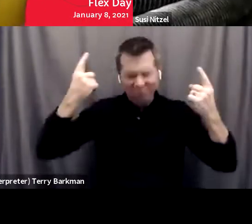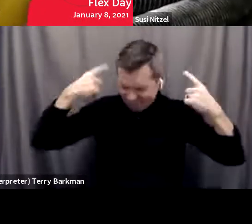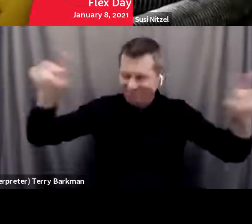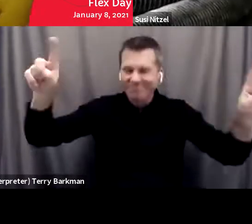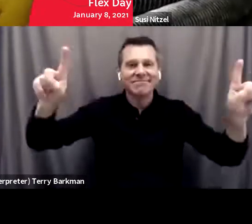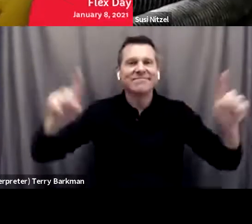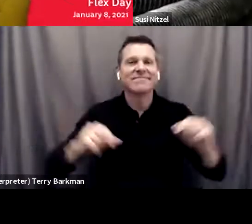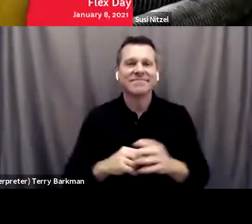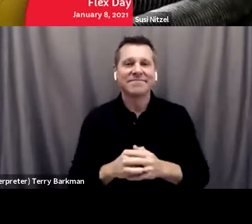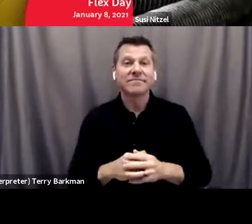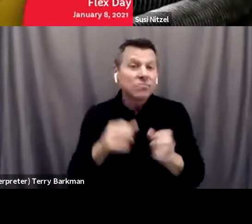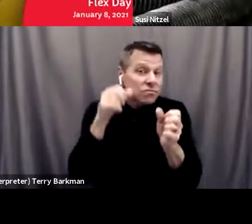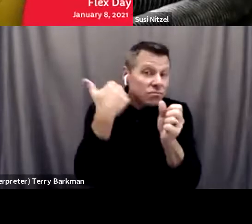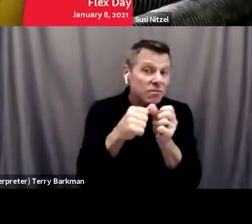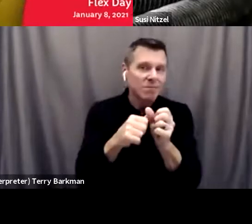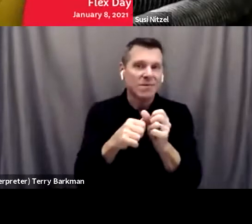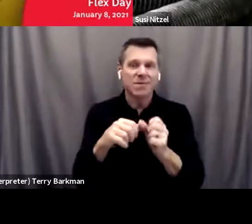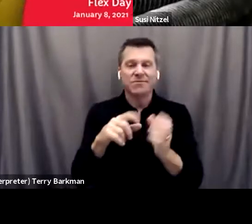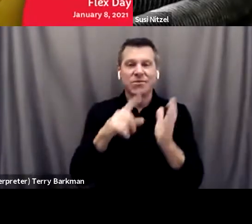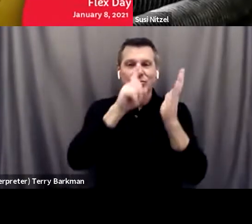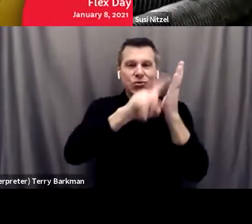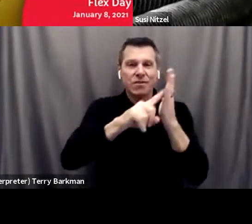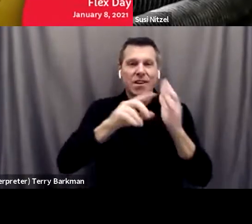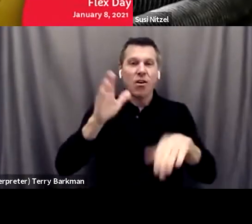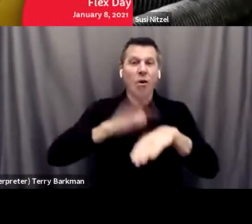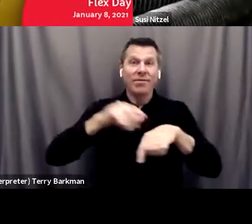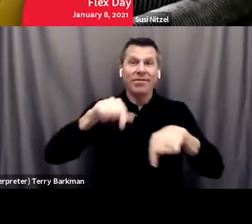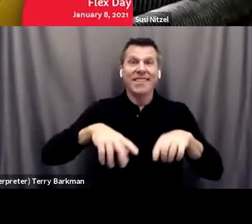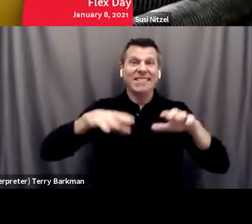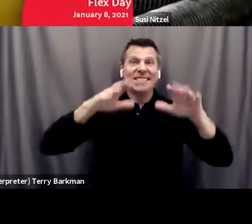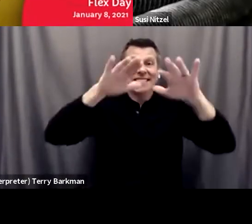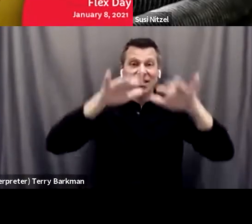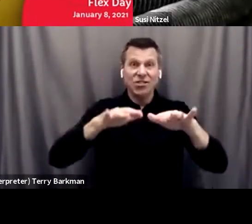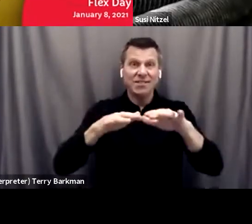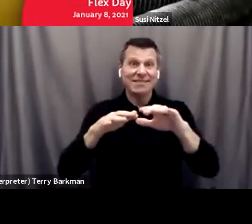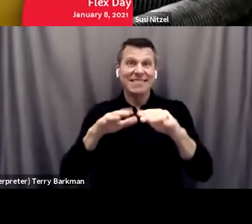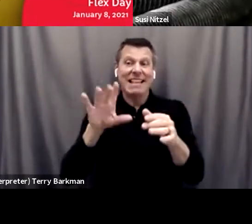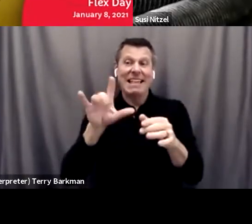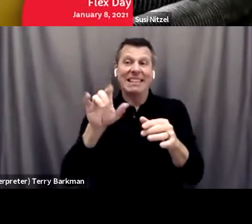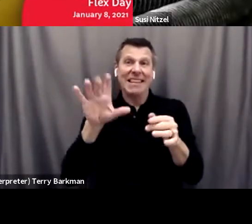And please remember to fill in the survey on this session there. The link was sent in the chat. Thanks very much.